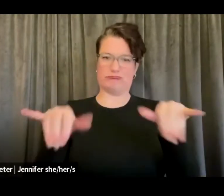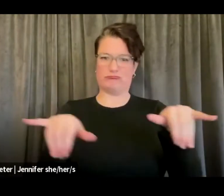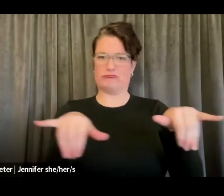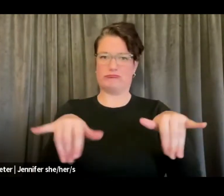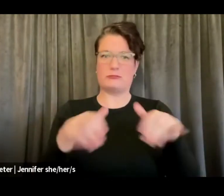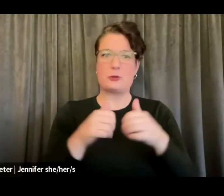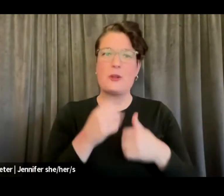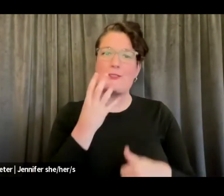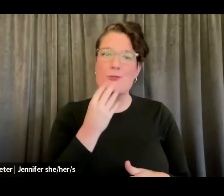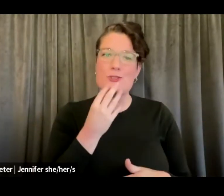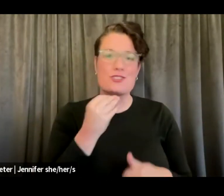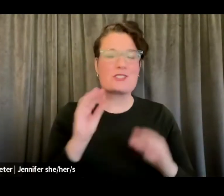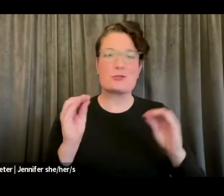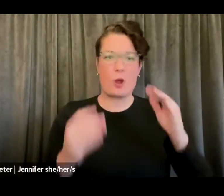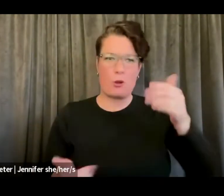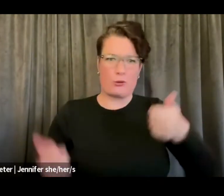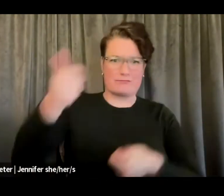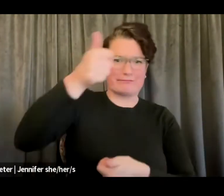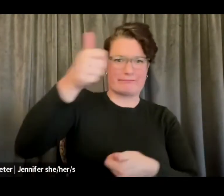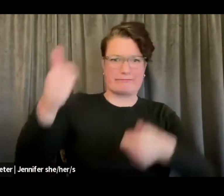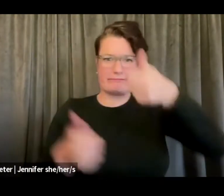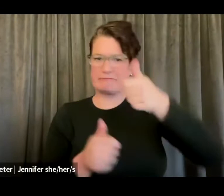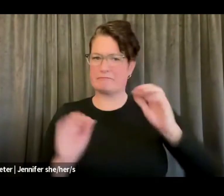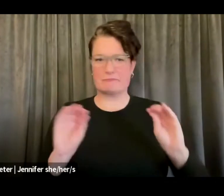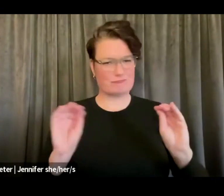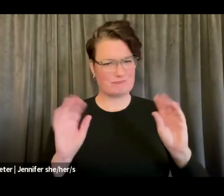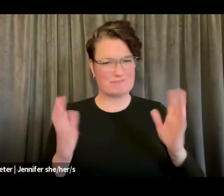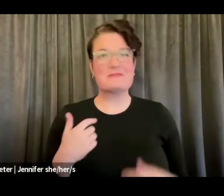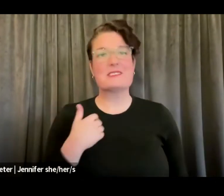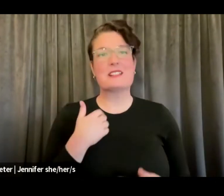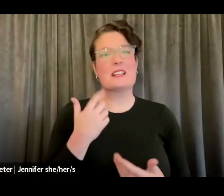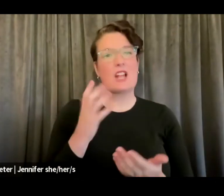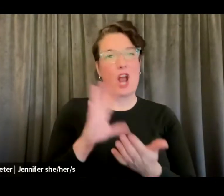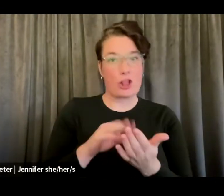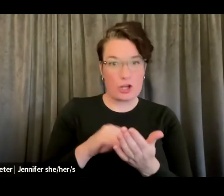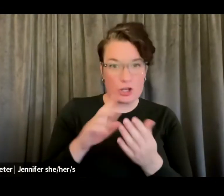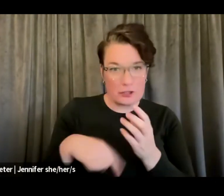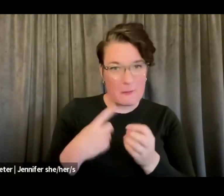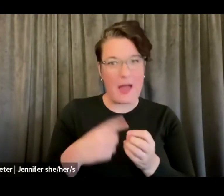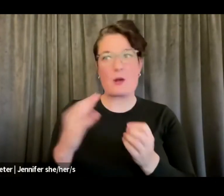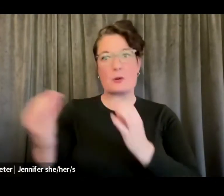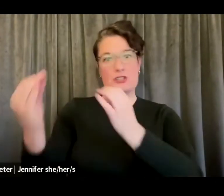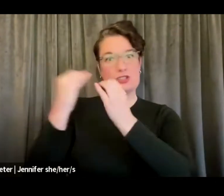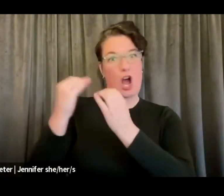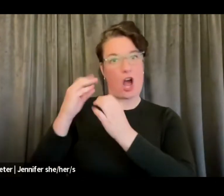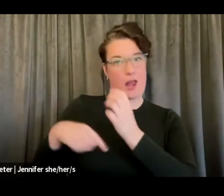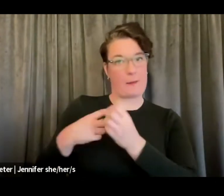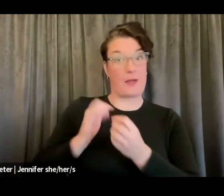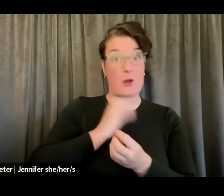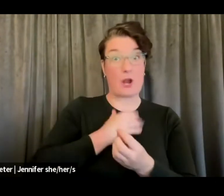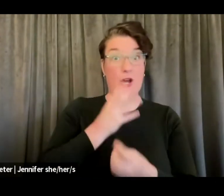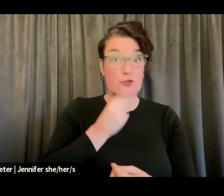hierarchy there and learned of and taught of our Jewishness through like